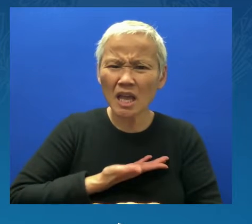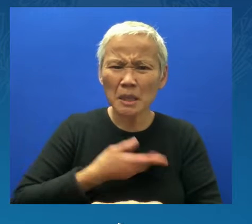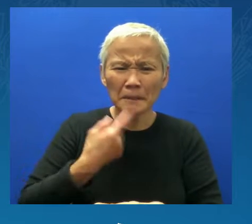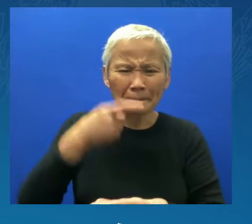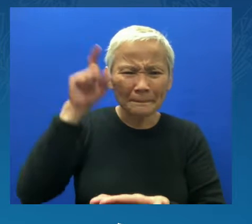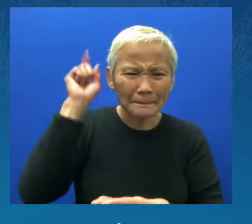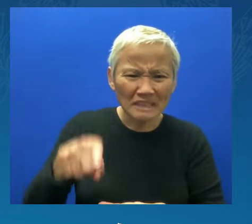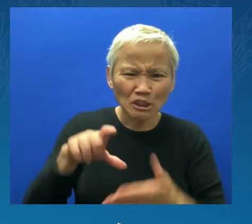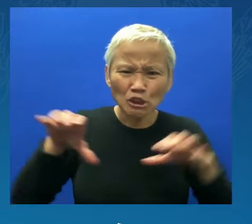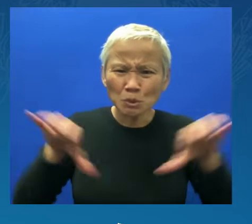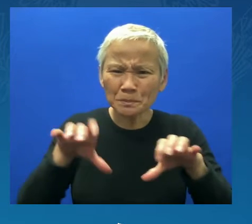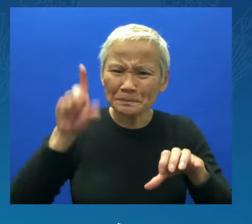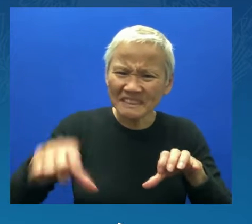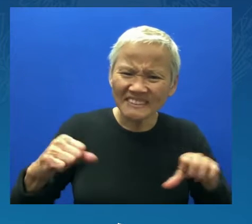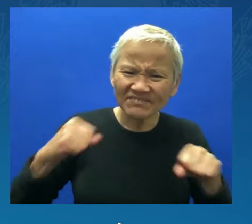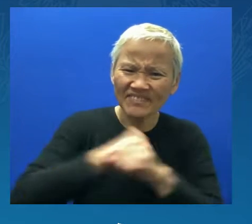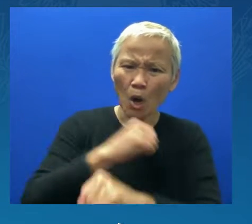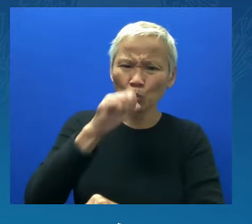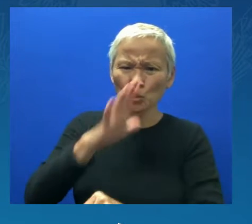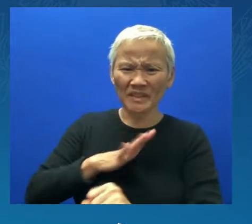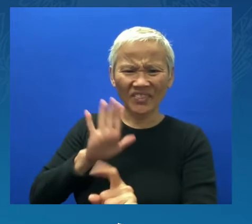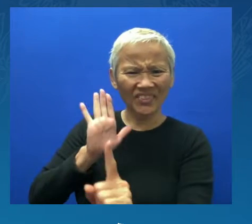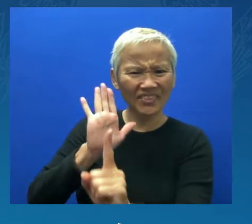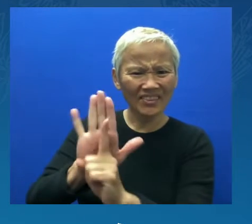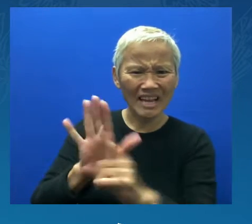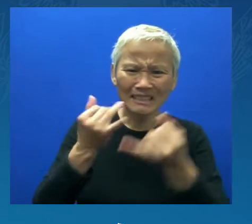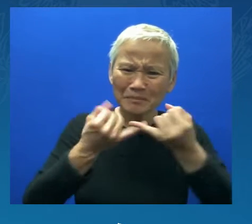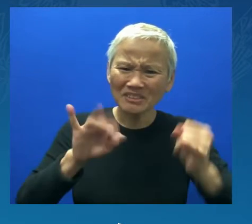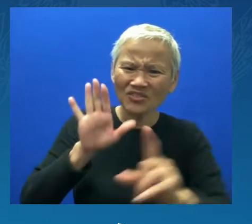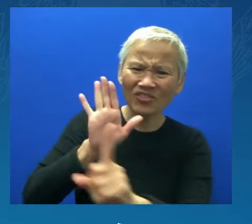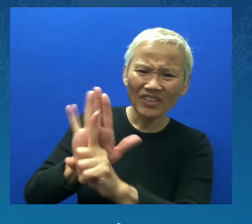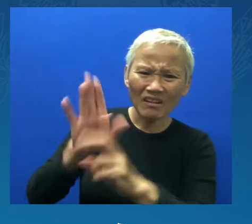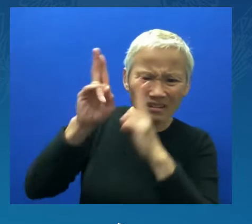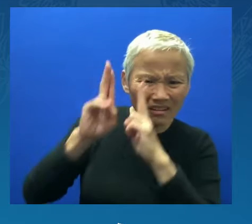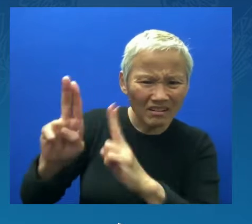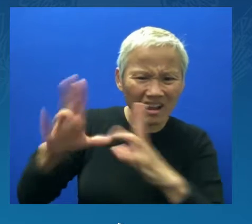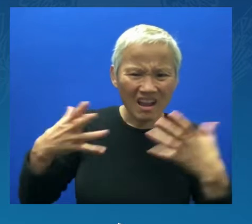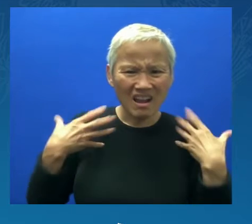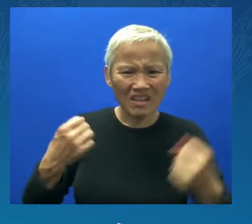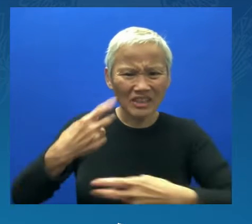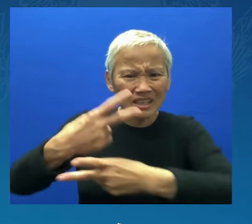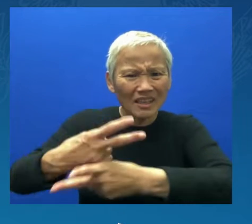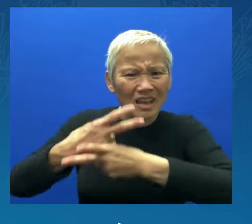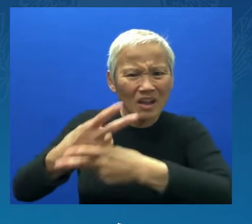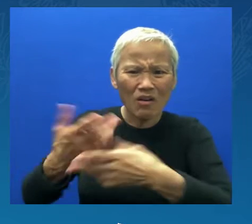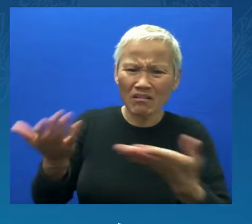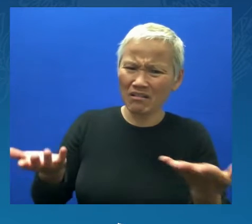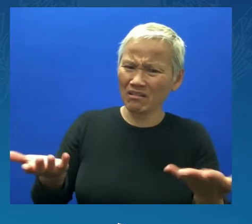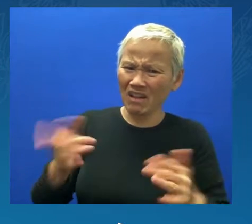to fight for women's access to information and to respect.